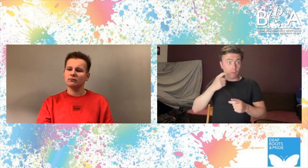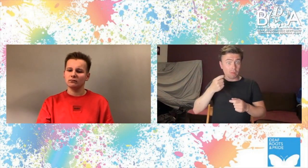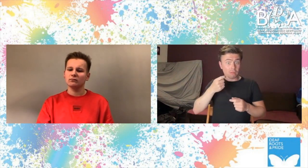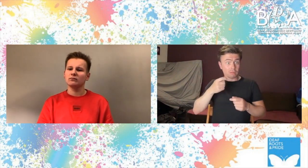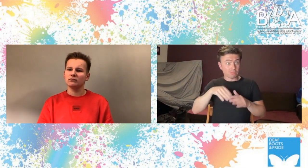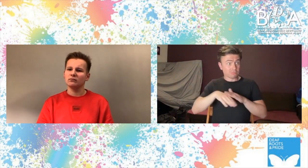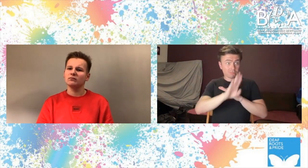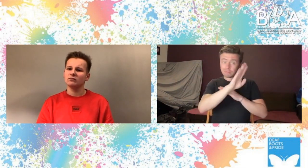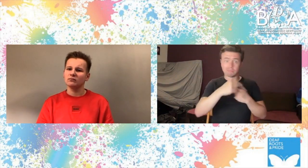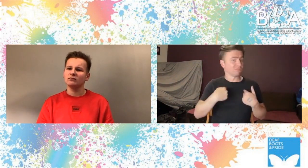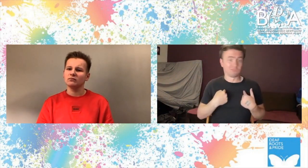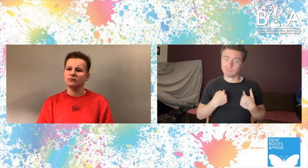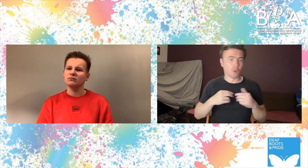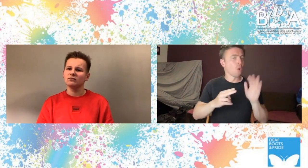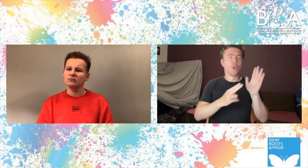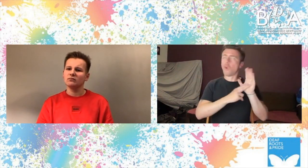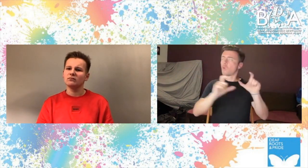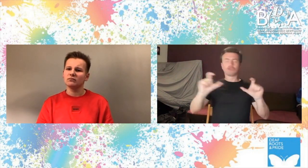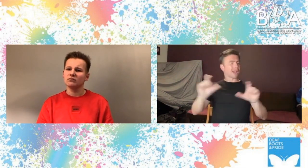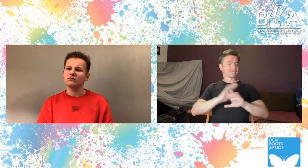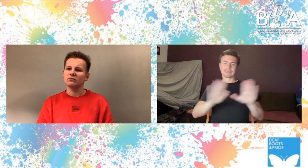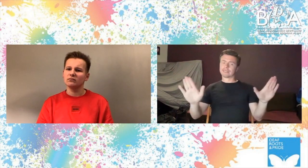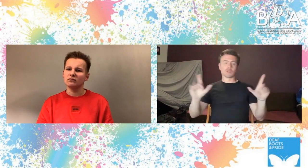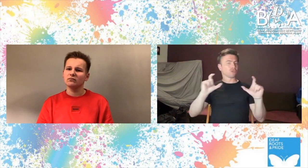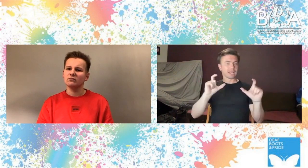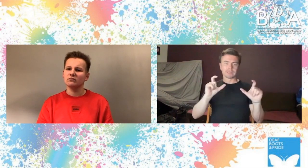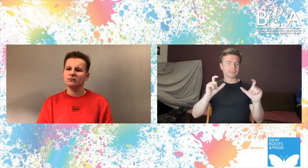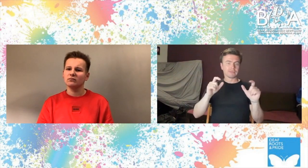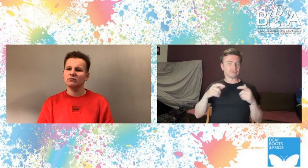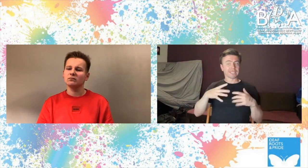sure my journey would have been as smooth. I think if somebody does do it